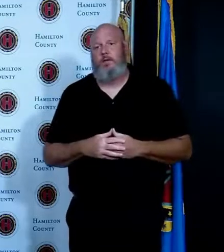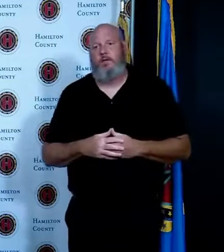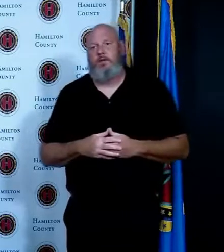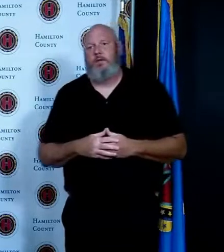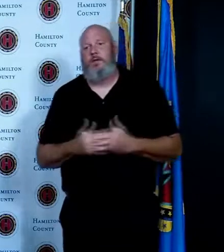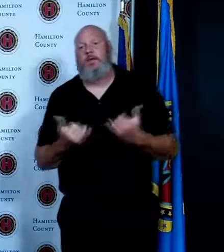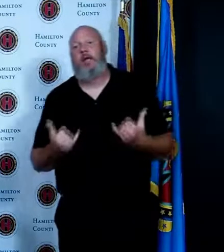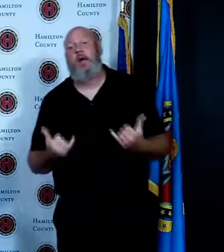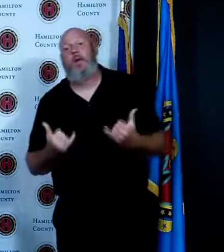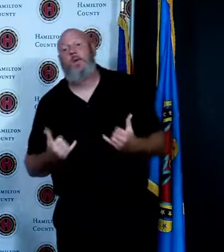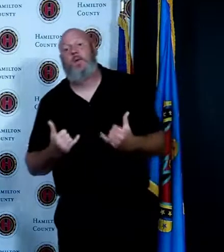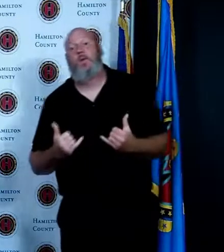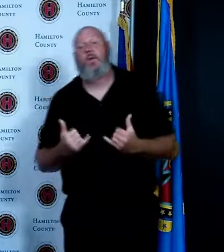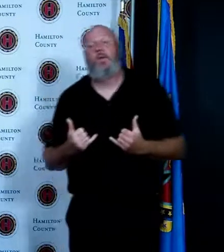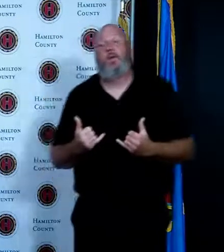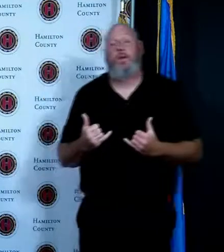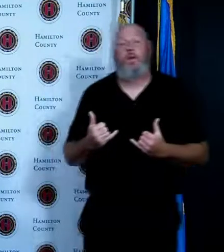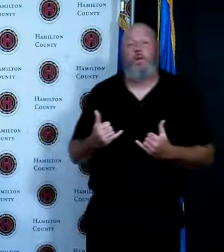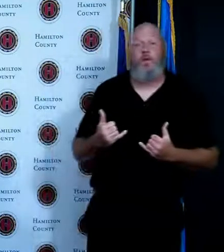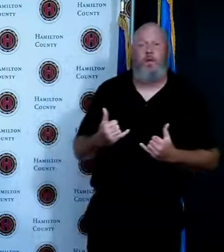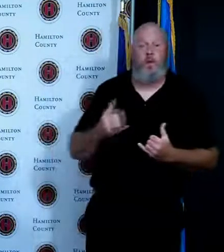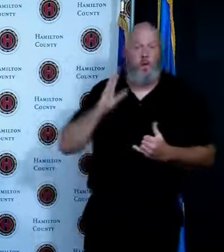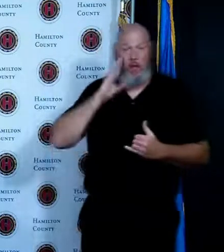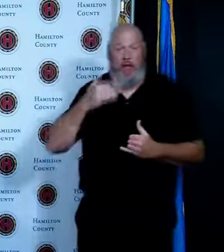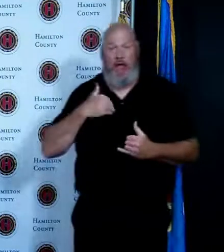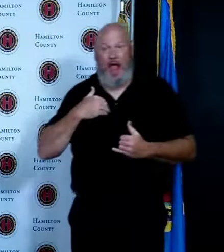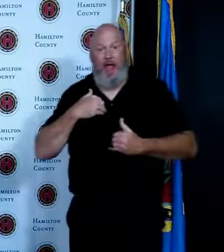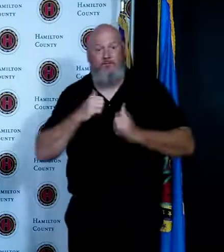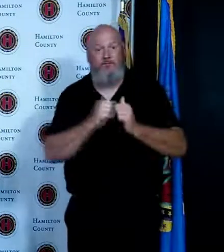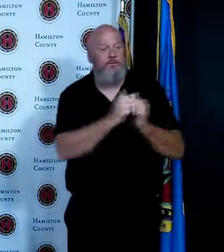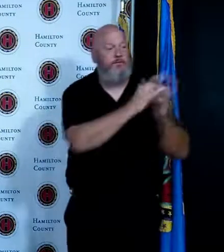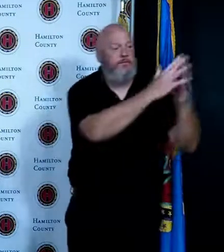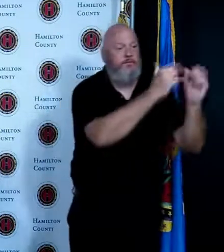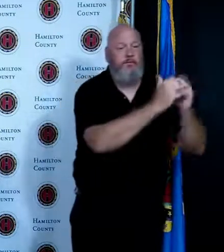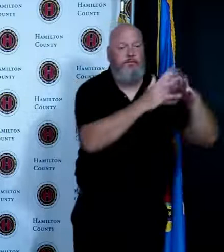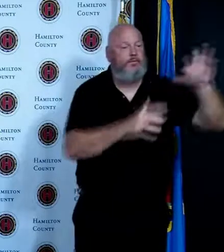Guard the Ggovernor indicated he would send the guard down and he brought 22